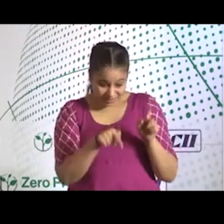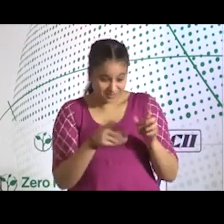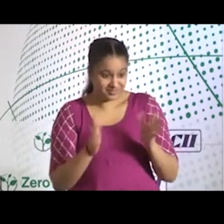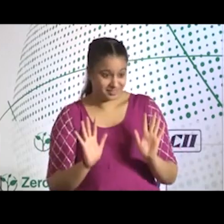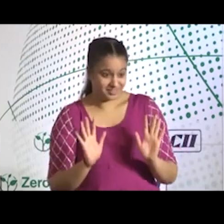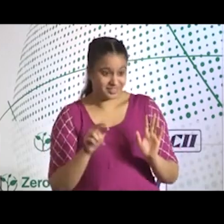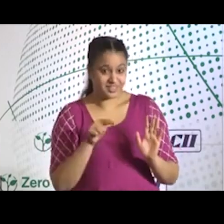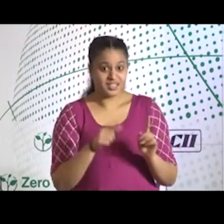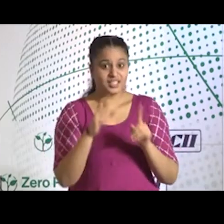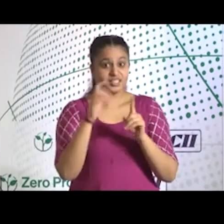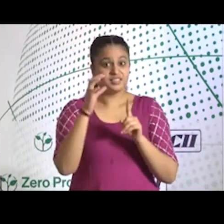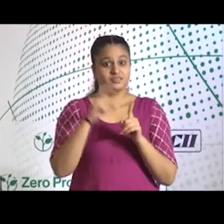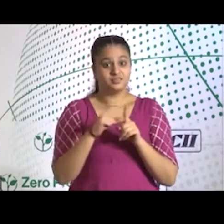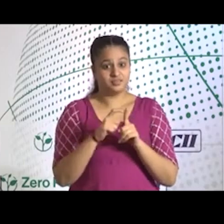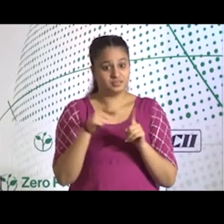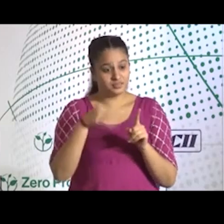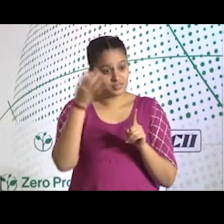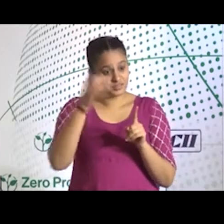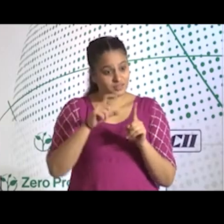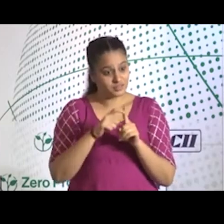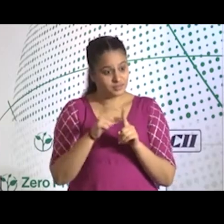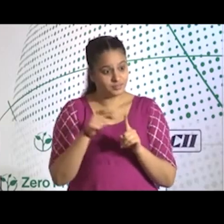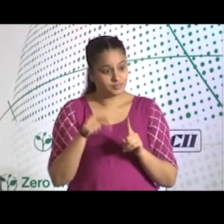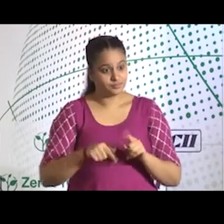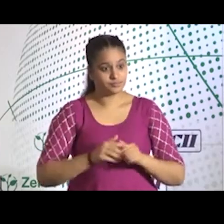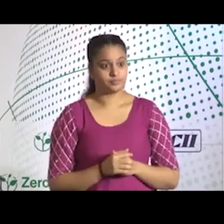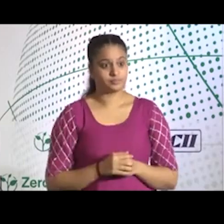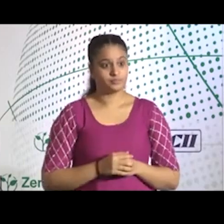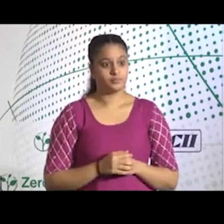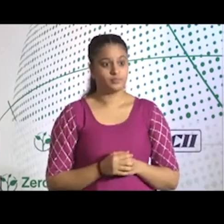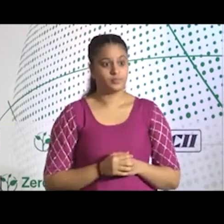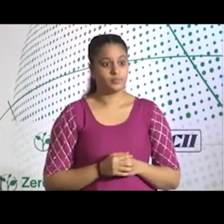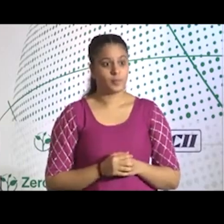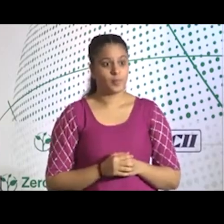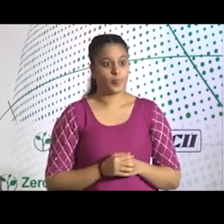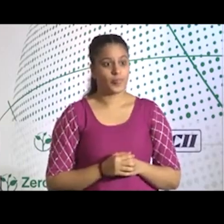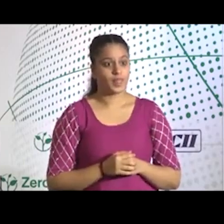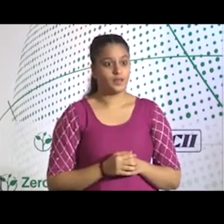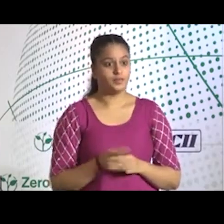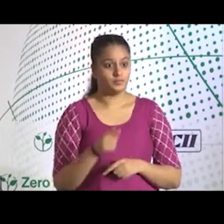in Delhi, I didn't really blink an eyelid, but just flew down from Bangalore